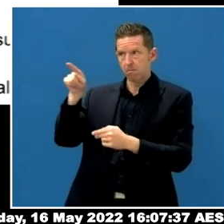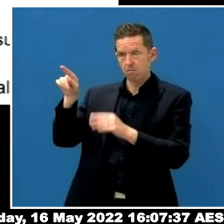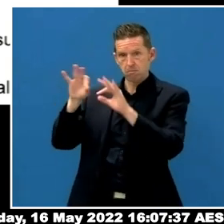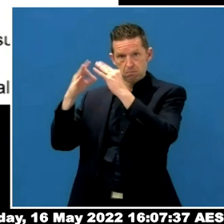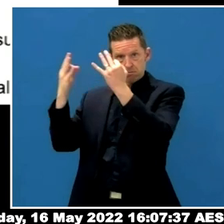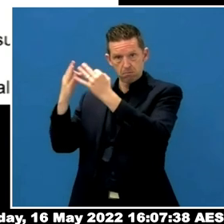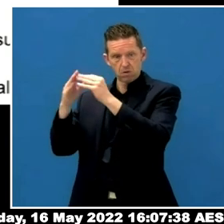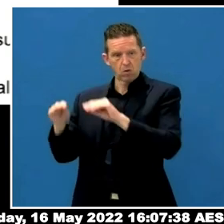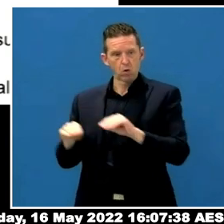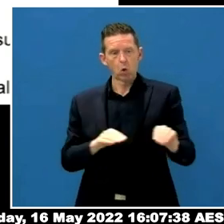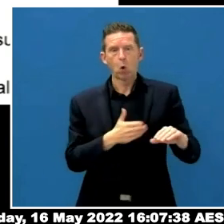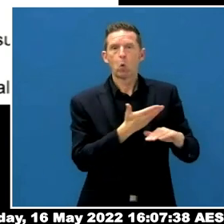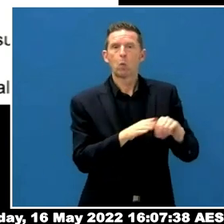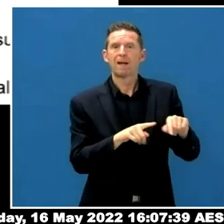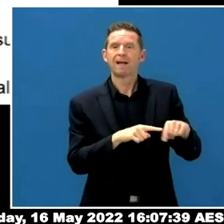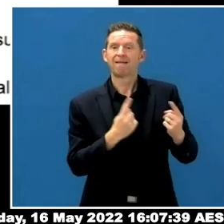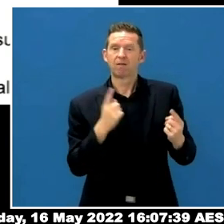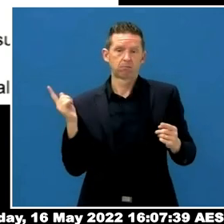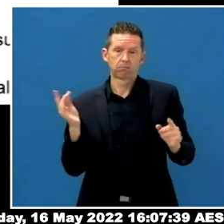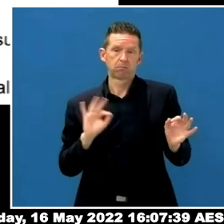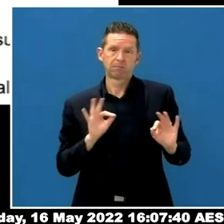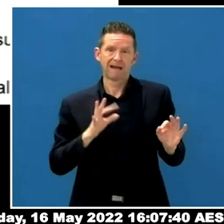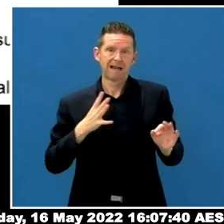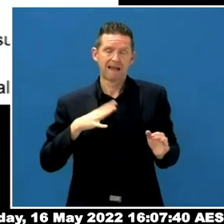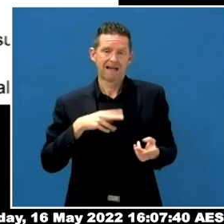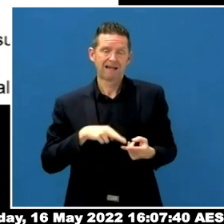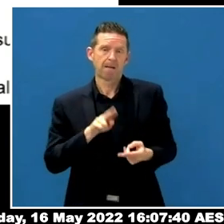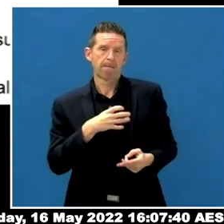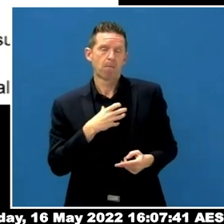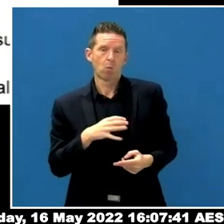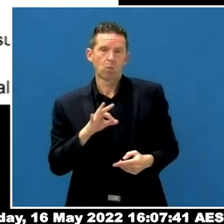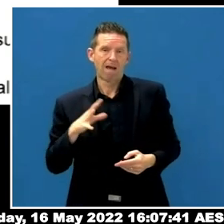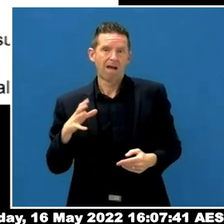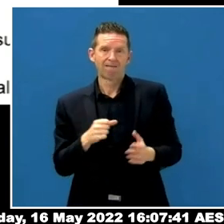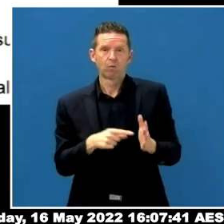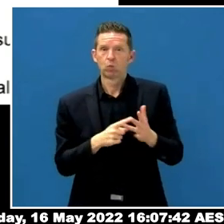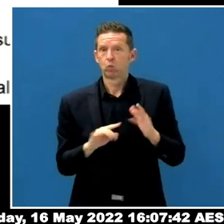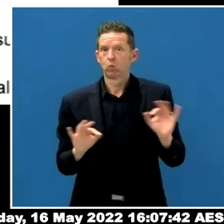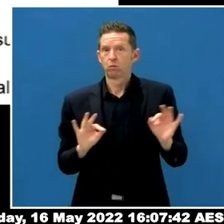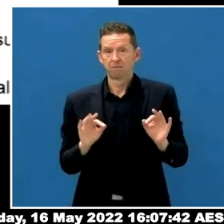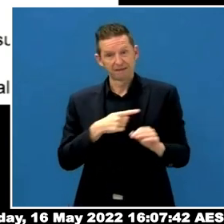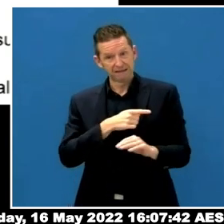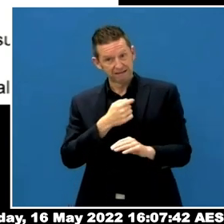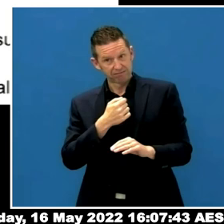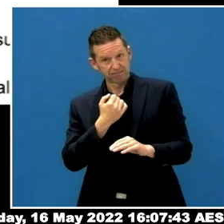No, it hasn't. It hasn't had to increase, no. No, it remained the same to March? The actual hourly rate has gone down.